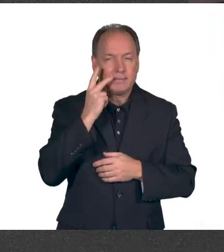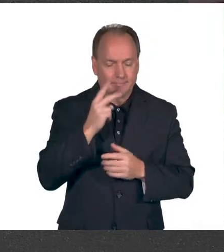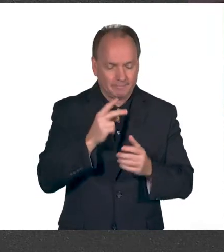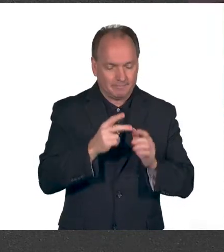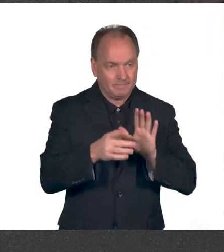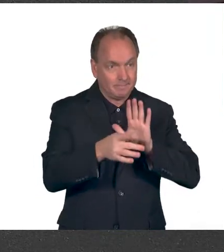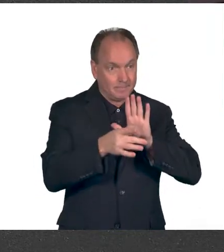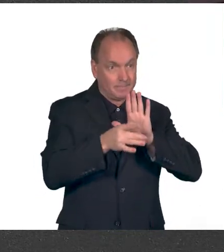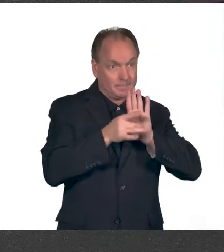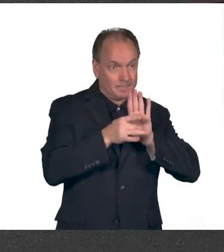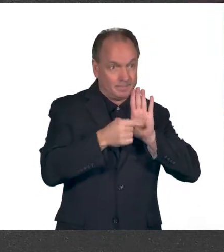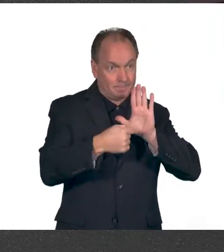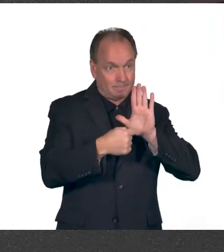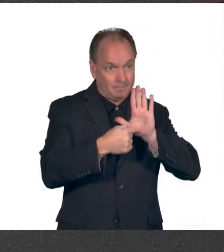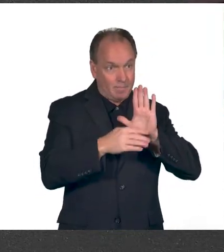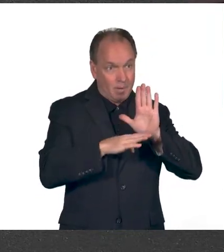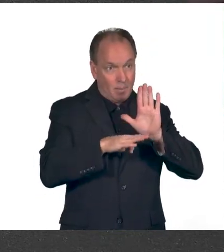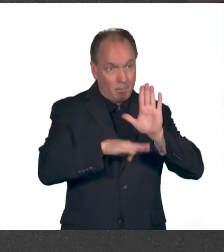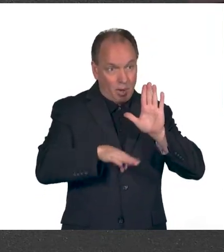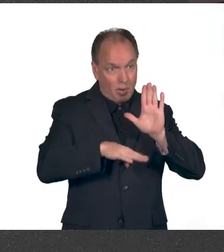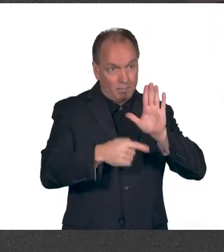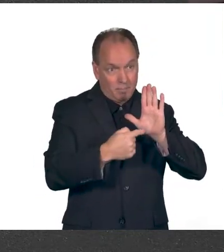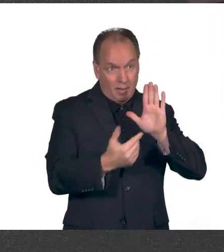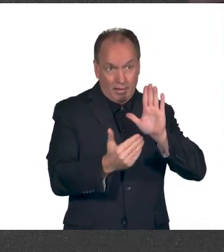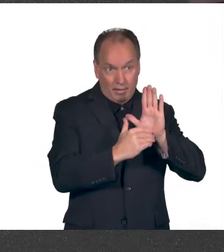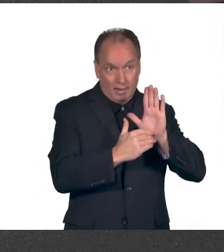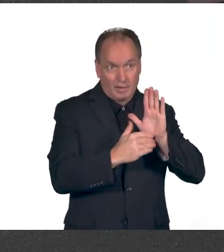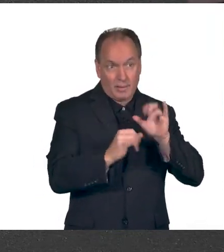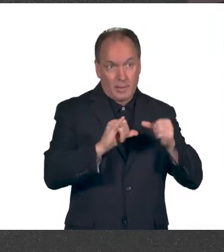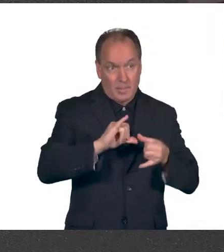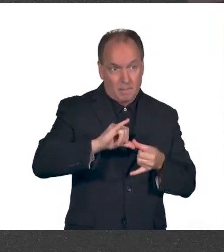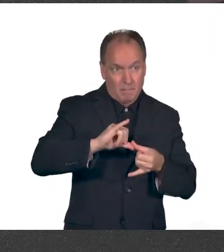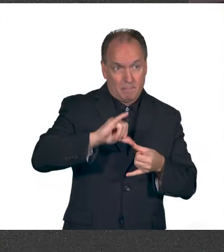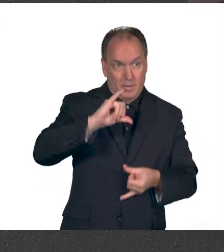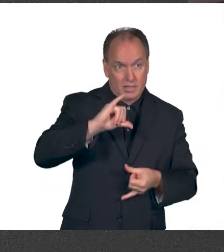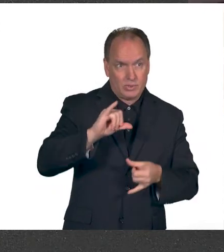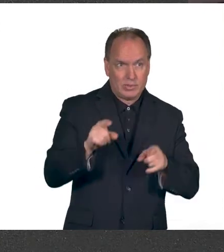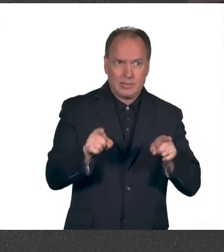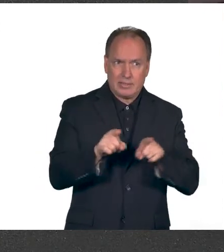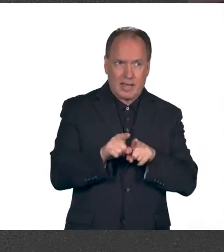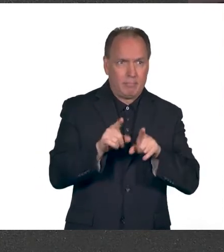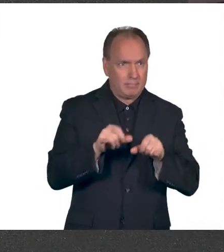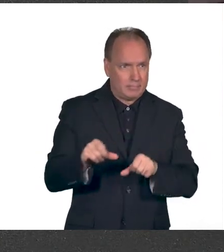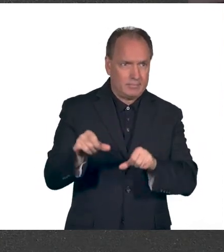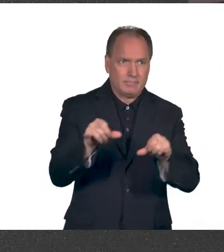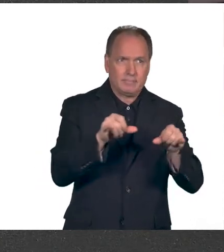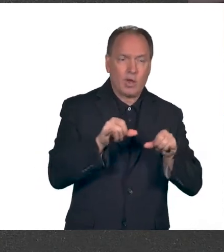I want to put him right at the very bottom again, so we measure from the same point every time,